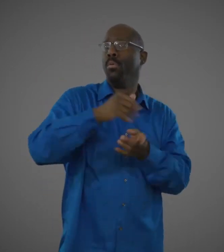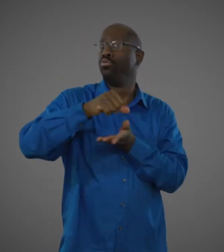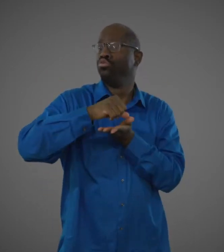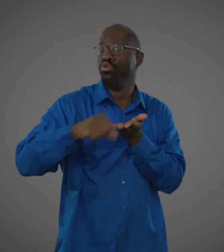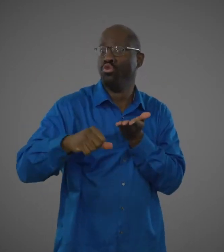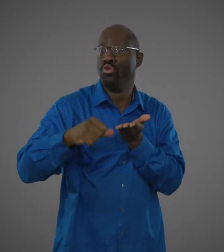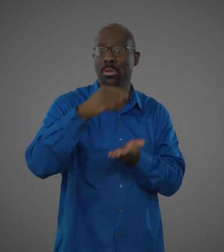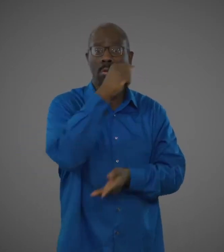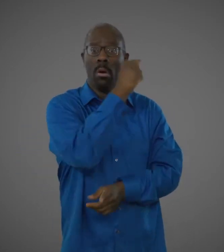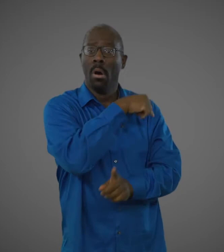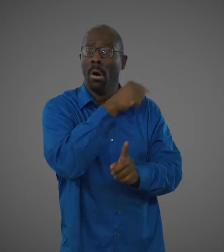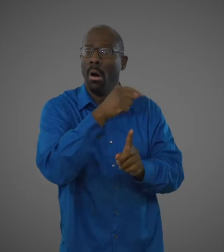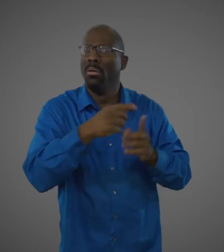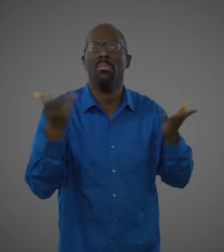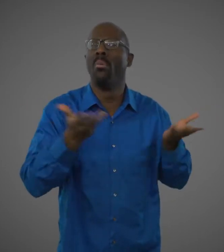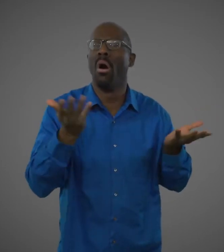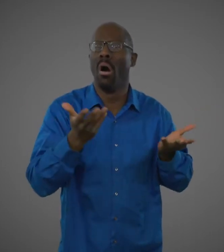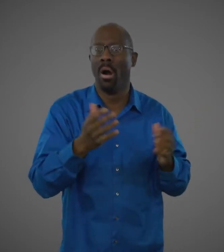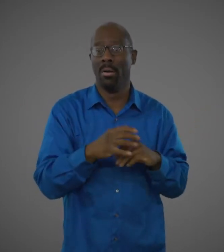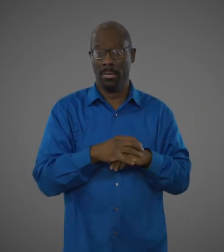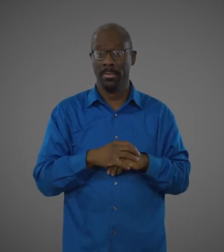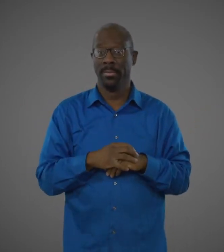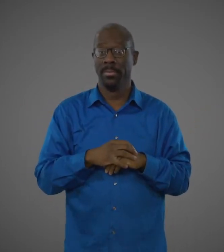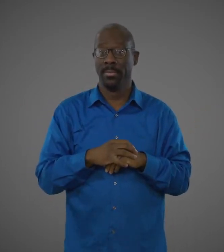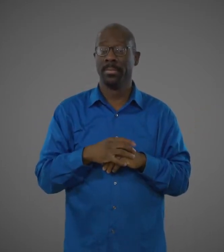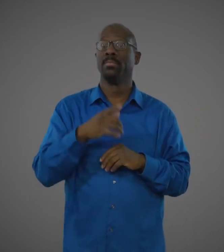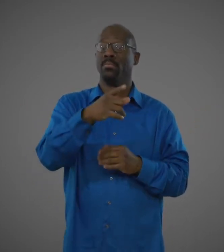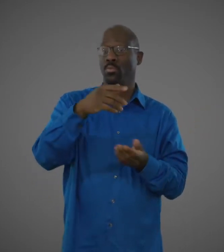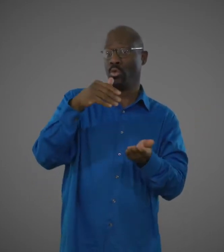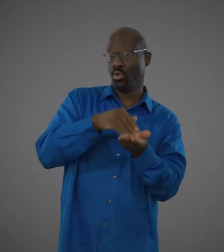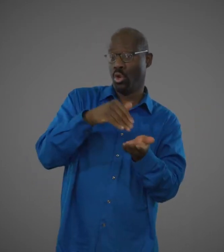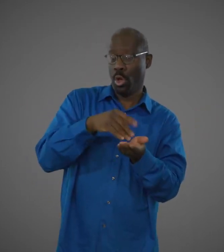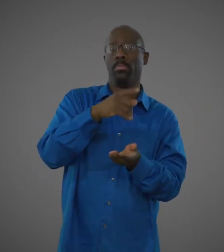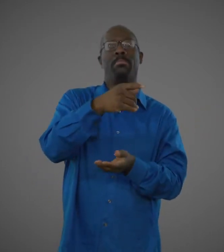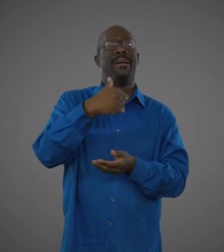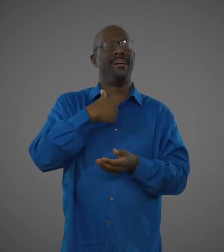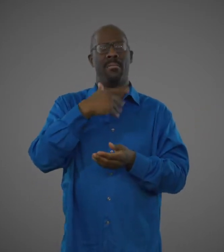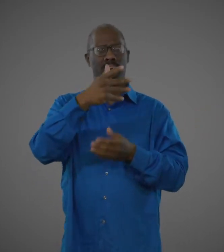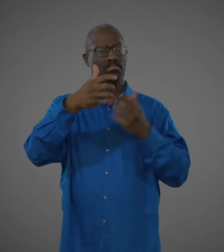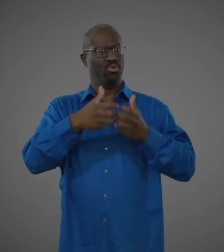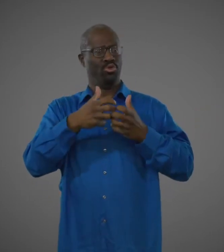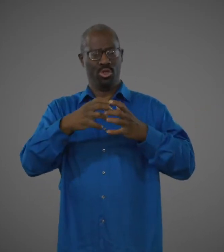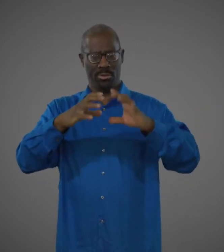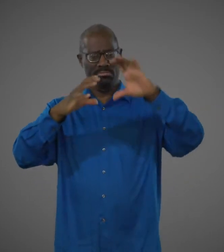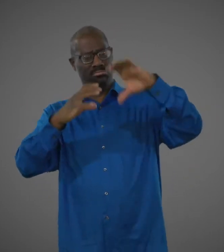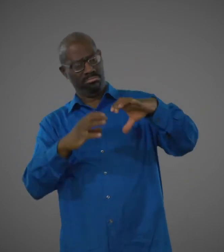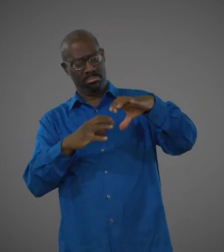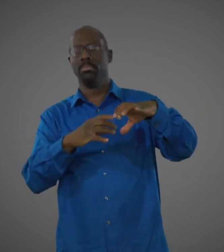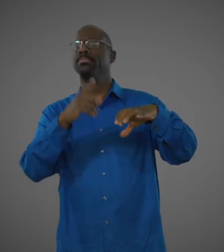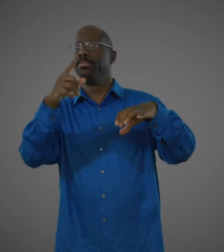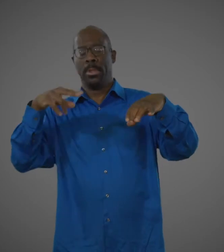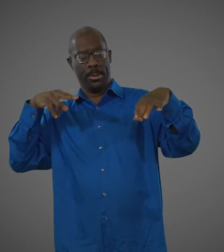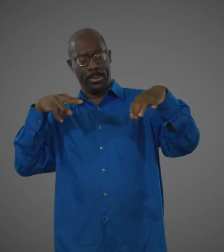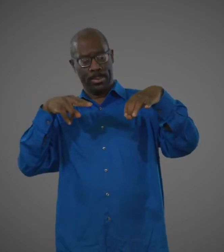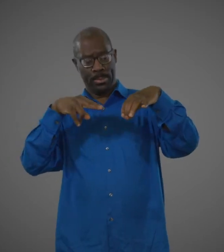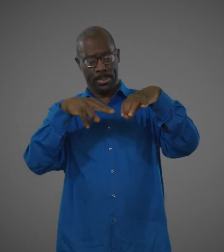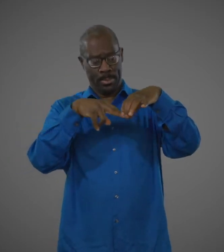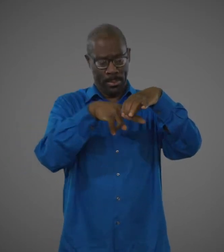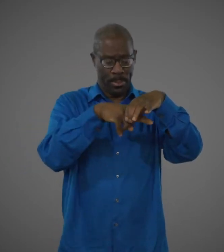and previous surgeries so the doctor has an idea of about your previous health. The doctor may decide to have you get something called an MRI,